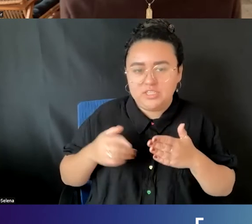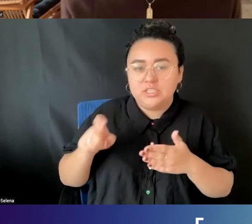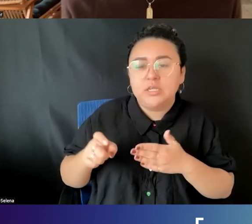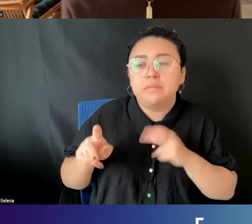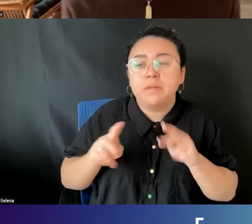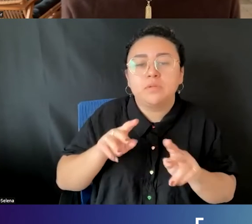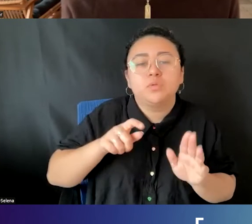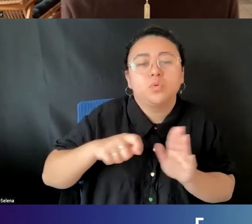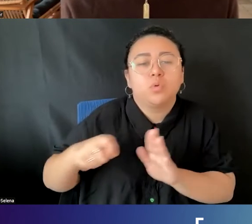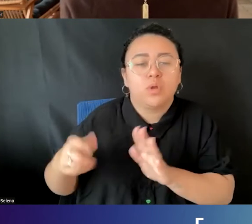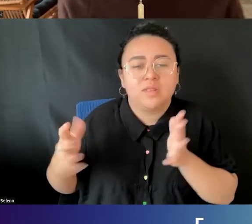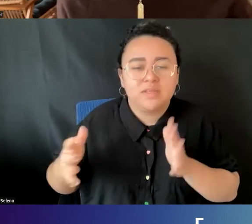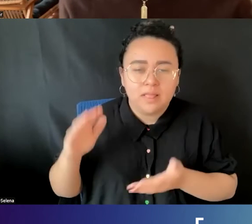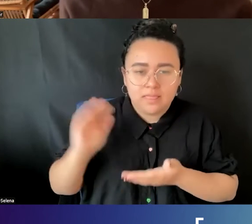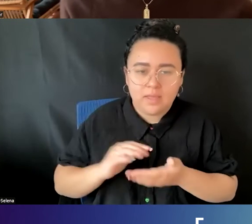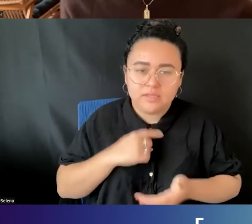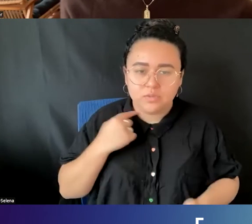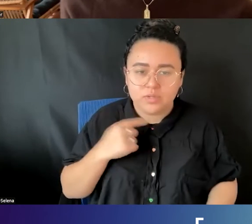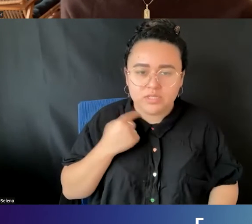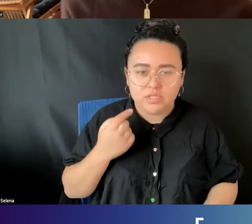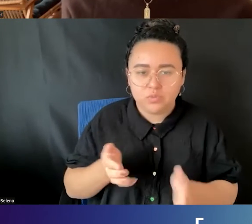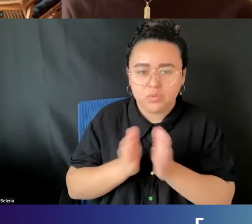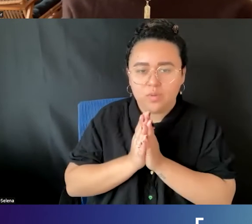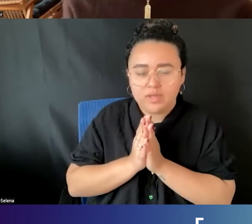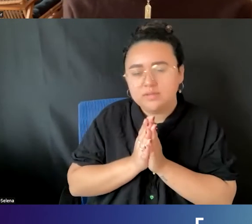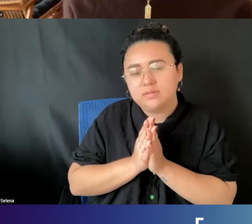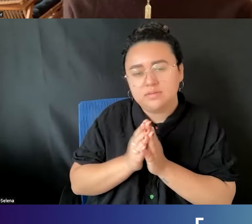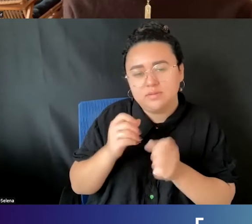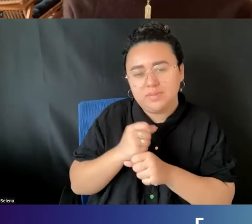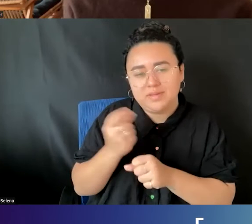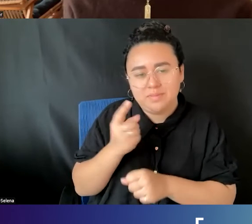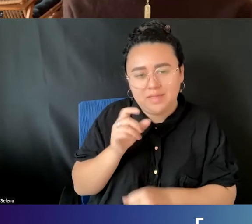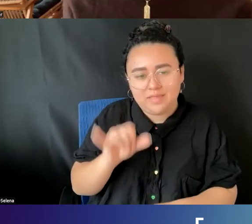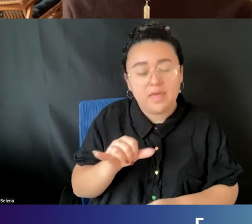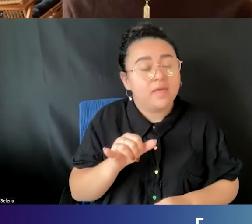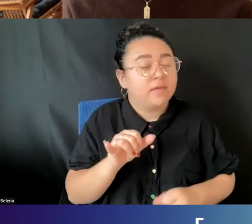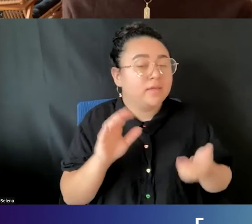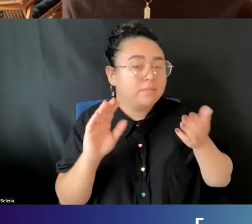A lot of ways for them to commission something like that. Then something that's that's a little bit